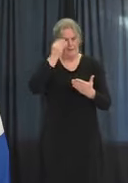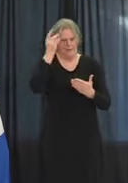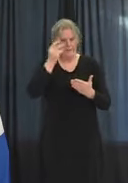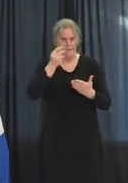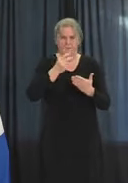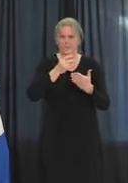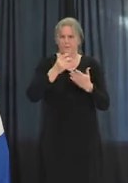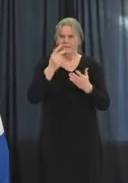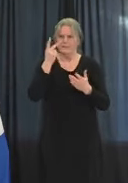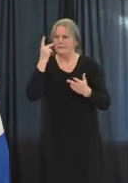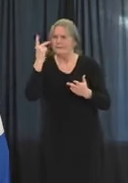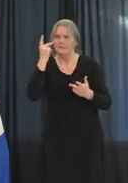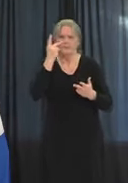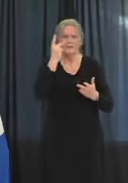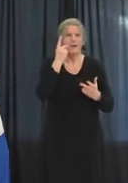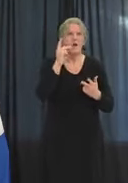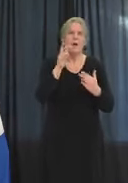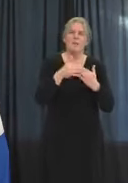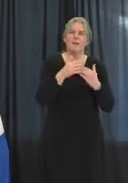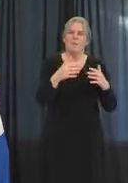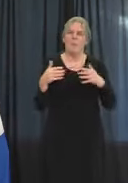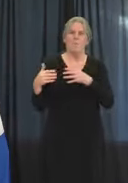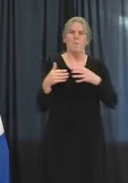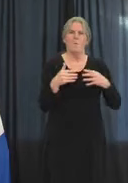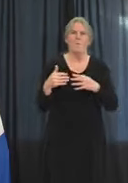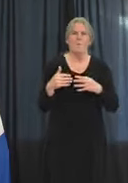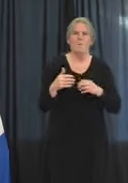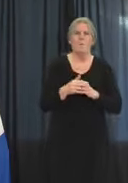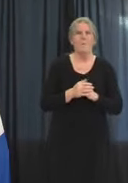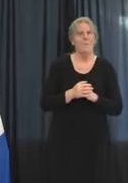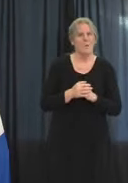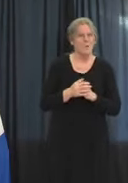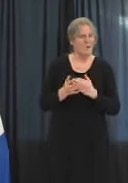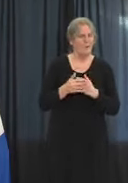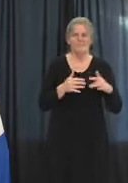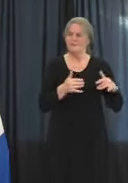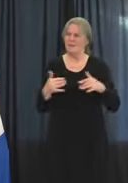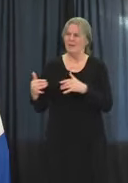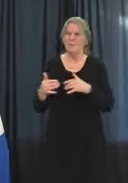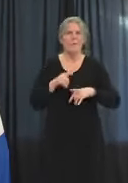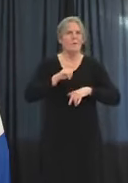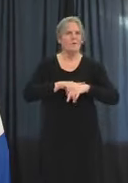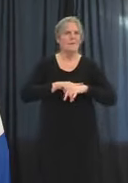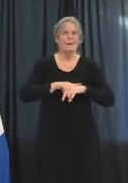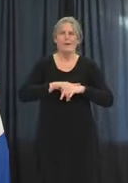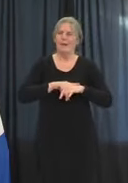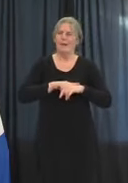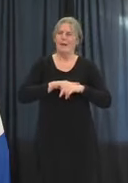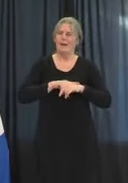as a war. And the conditions we are living in as being close to wartime measures.